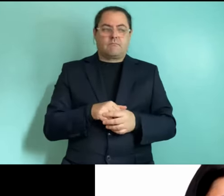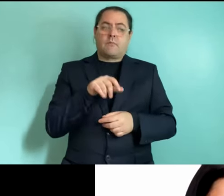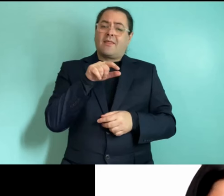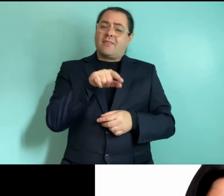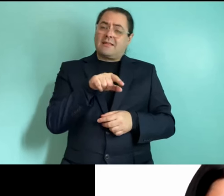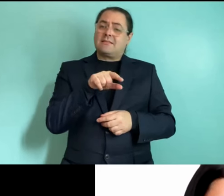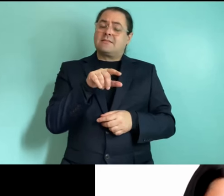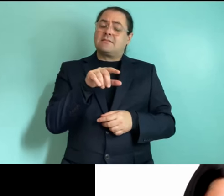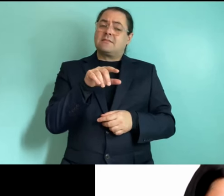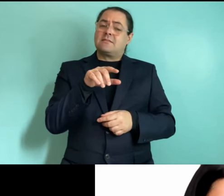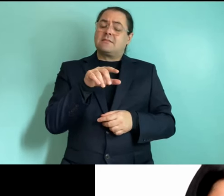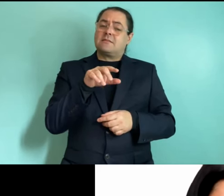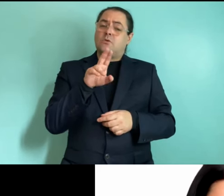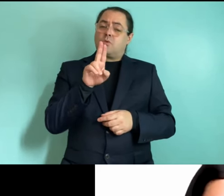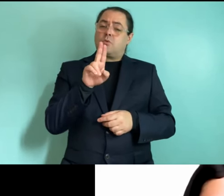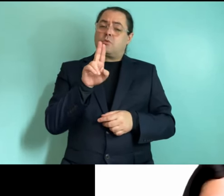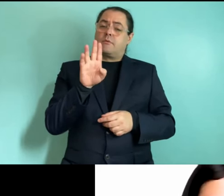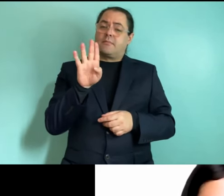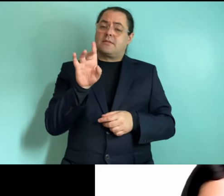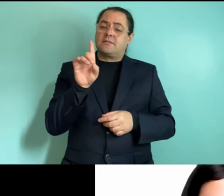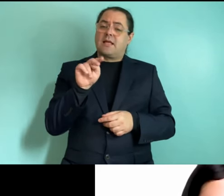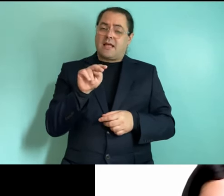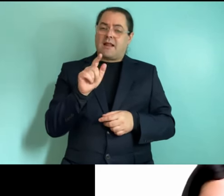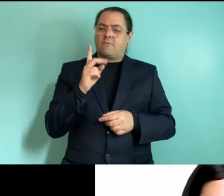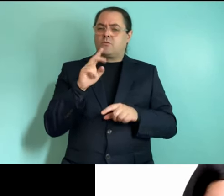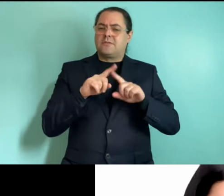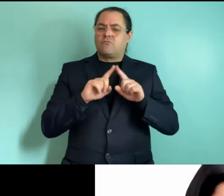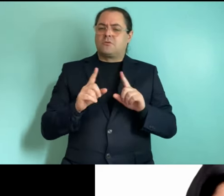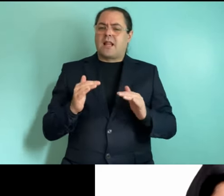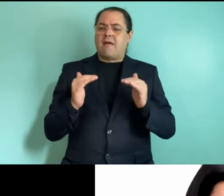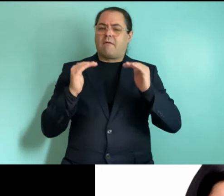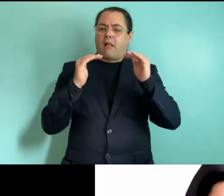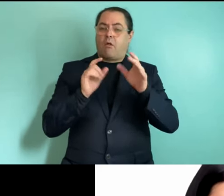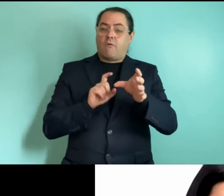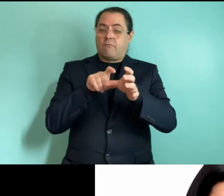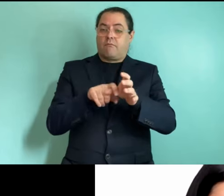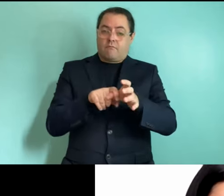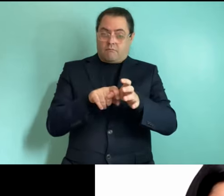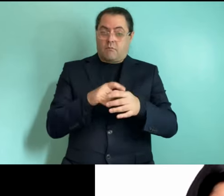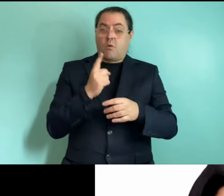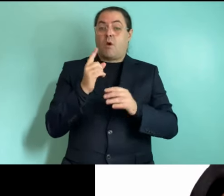12:20:16 For somebody agenda is what we call level one where the same as the UB then chatter,